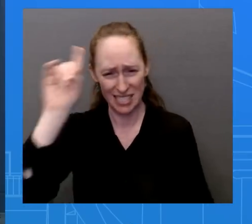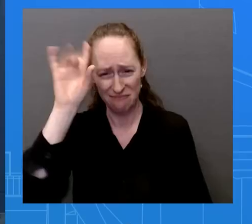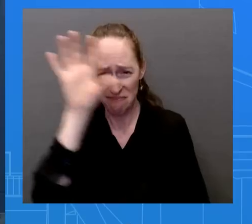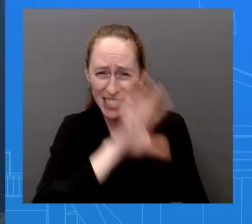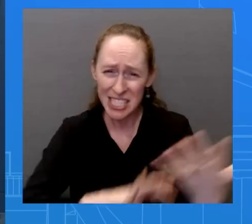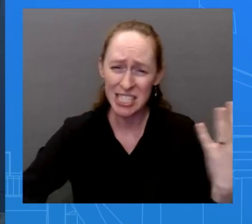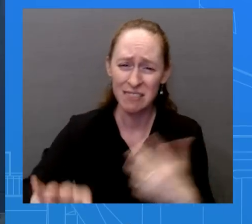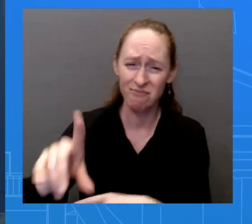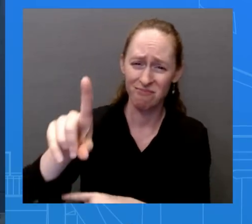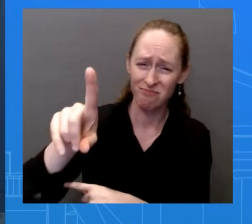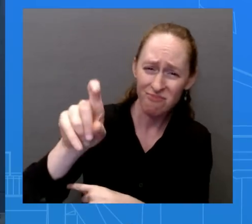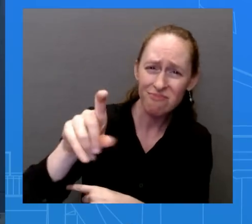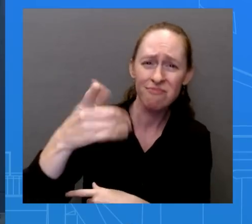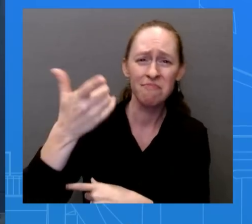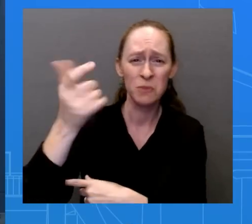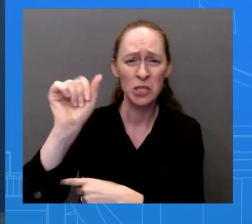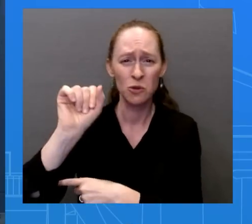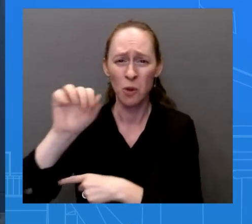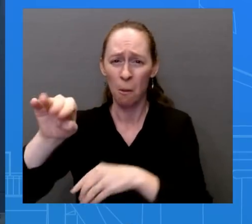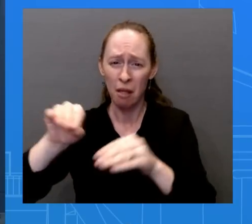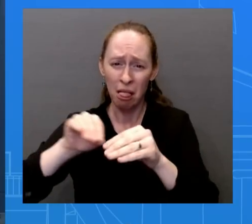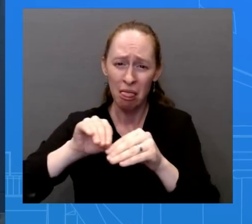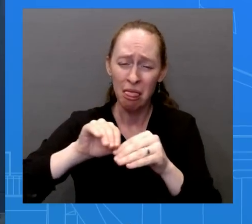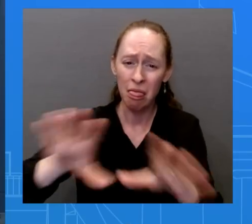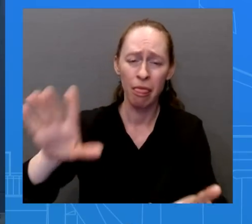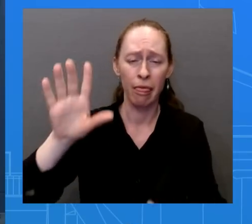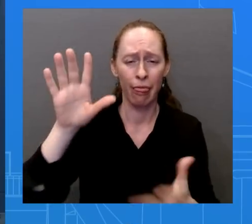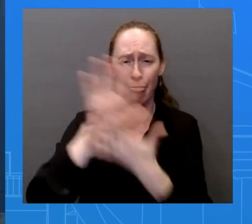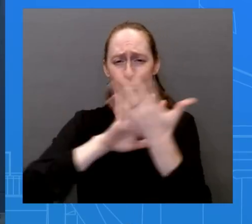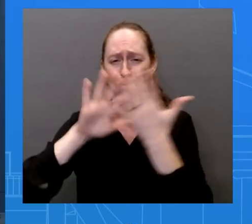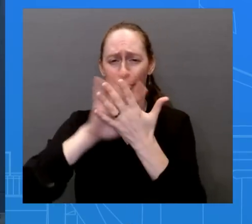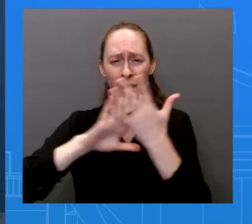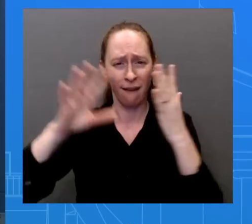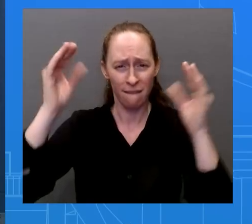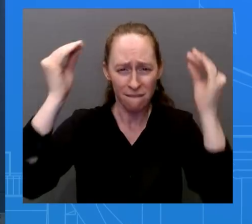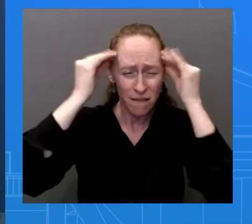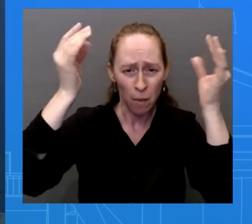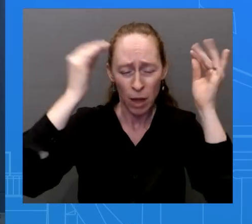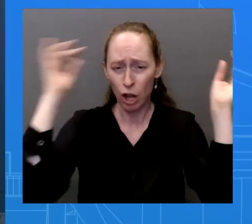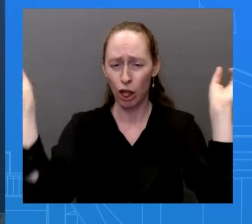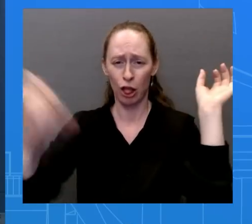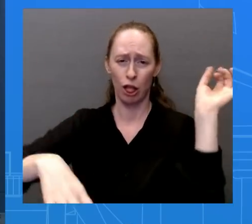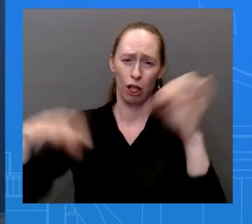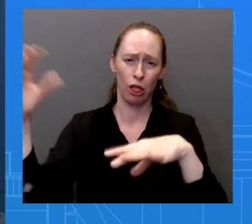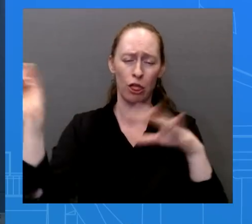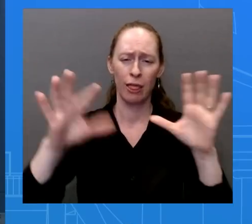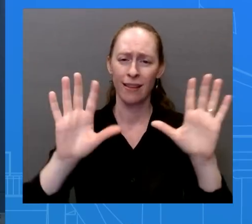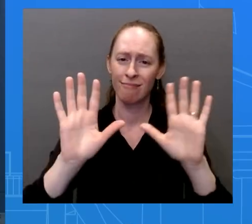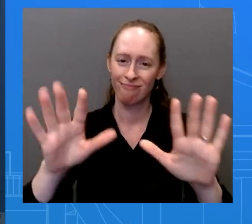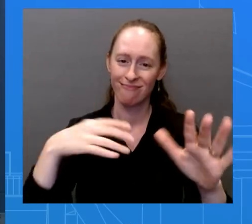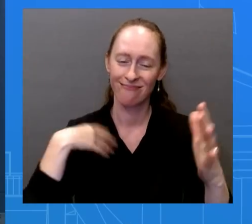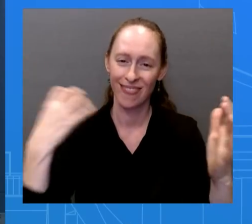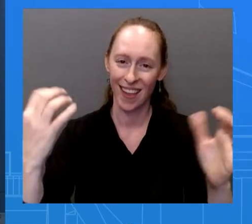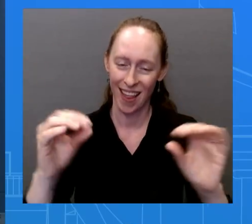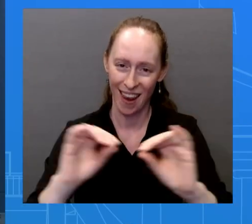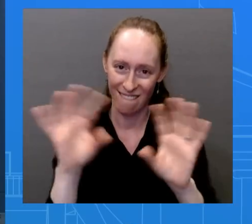so let me be very clear about the evidence. If you are over 50 or otherwise at elevated risk and you get infected,